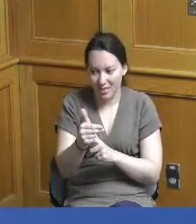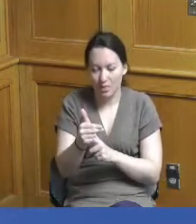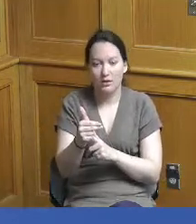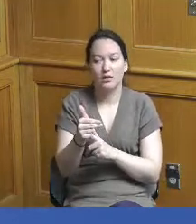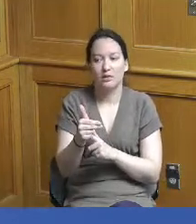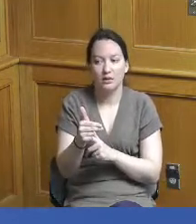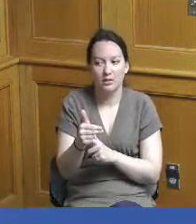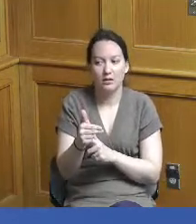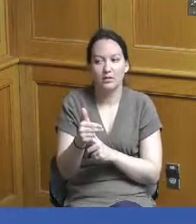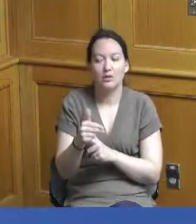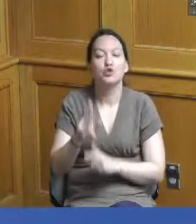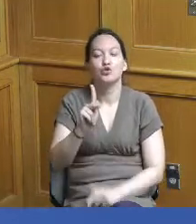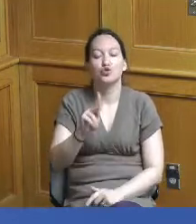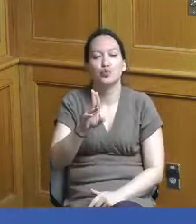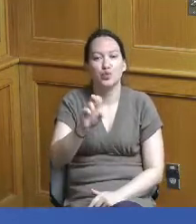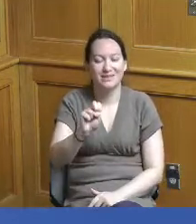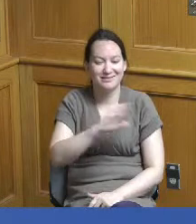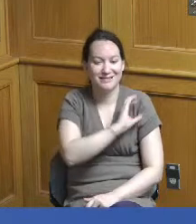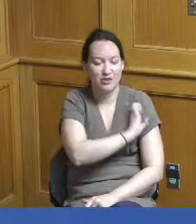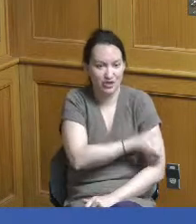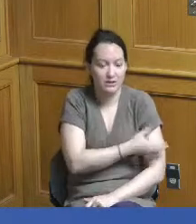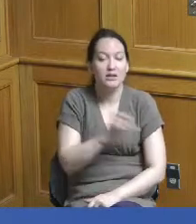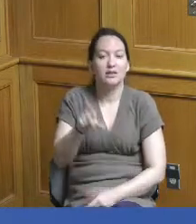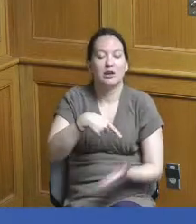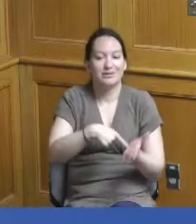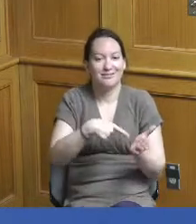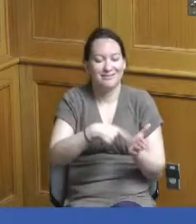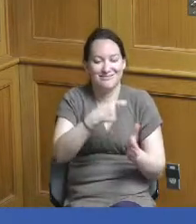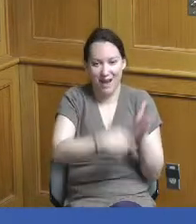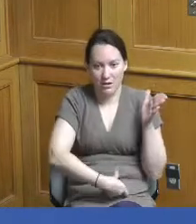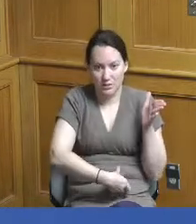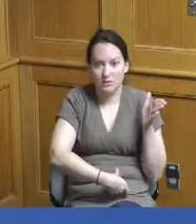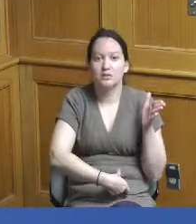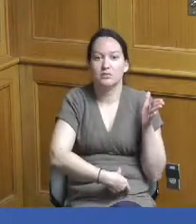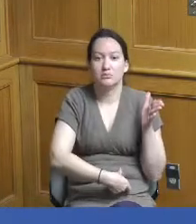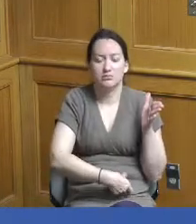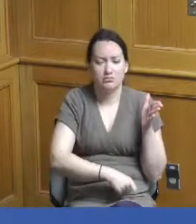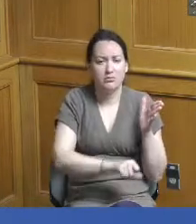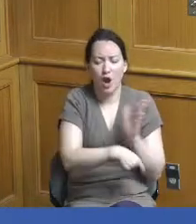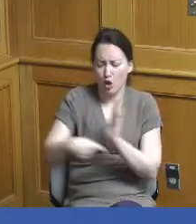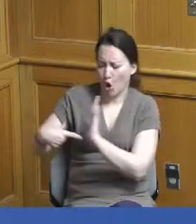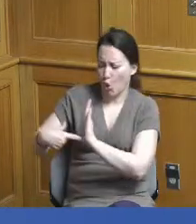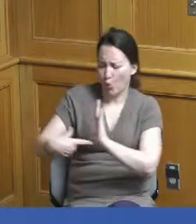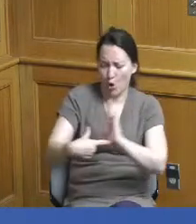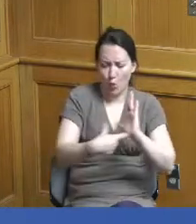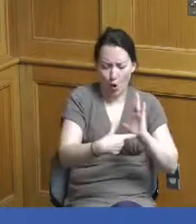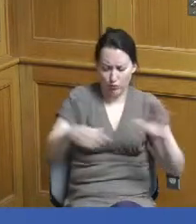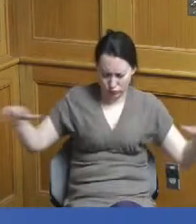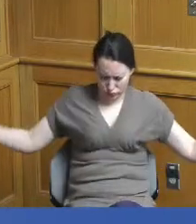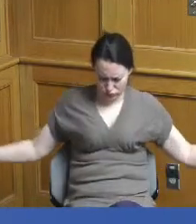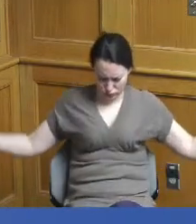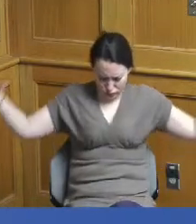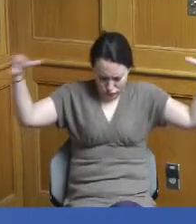the city is made with with their occupancy tax and anything else putting those together in order